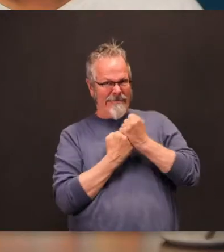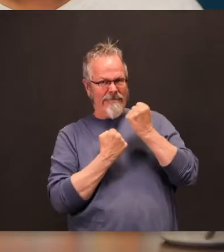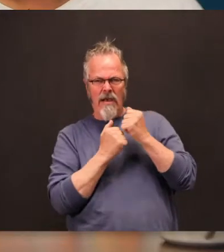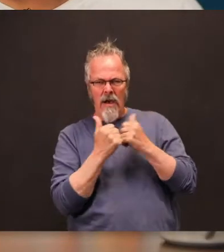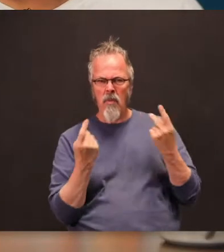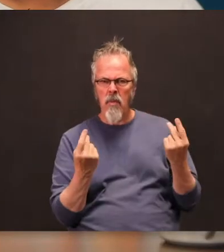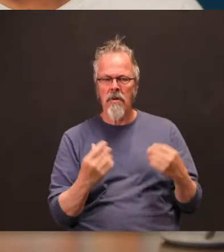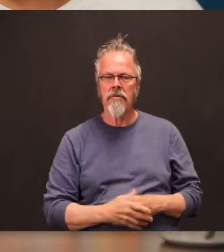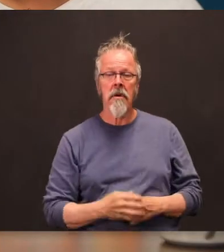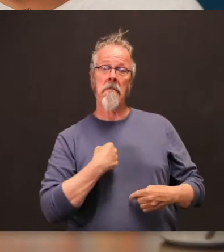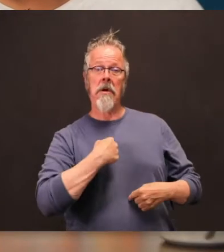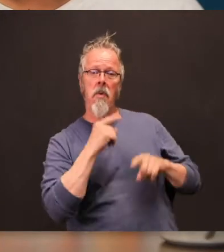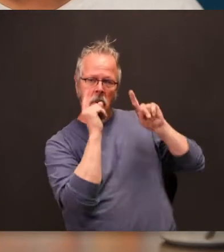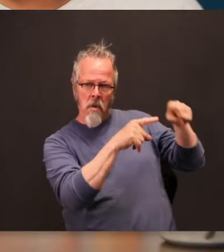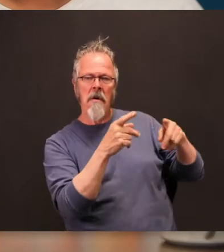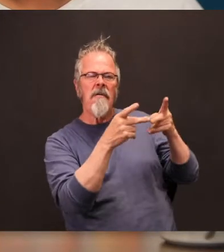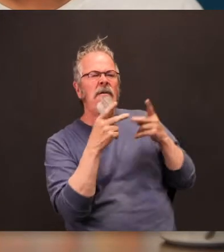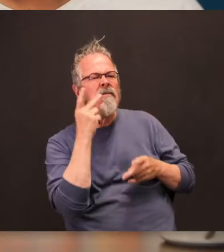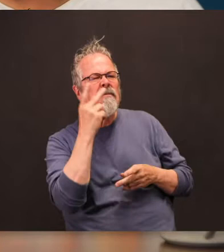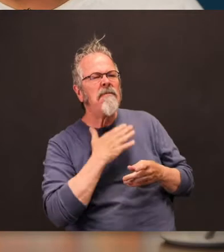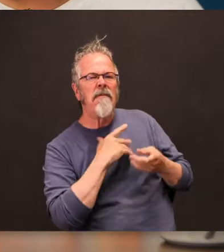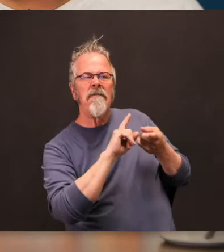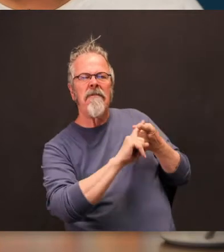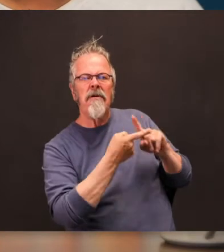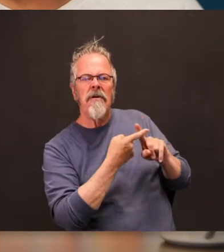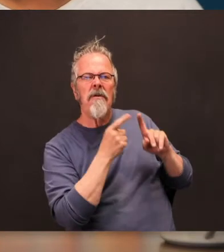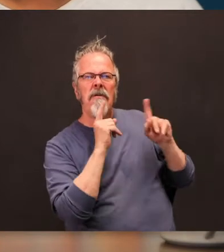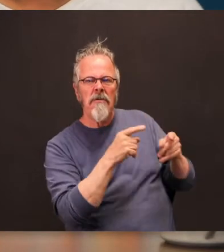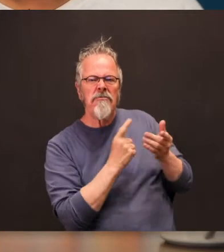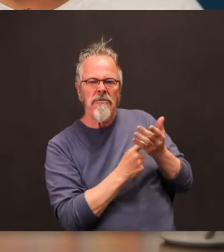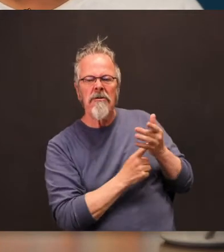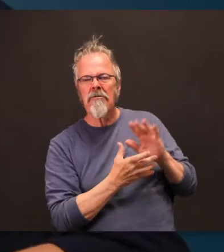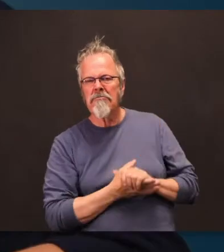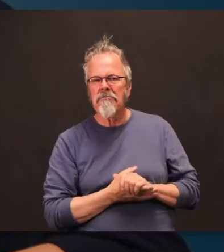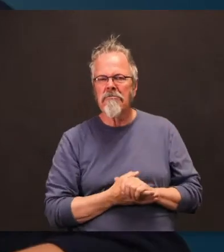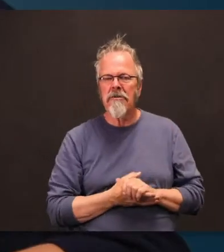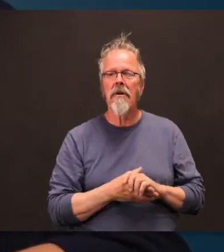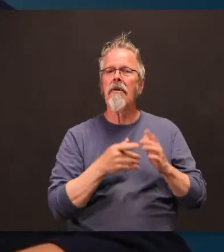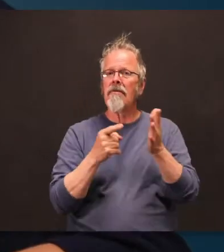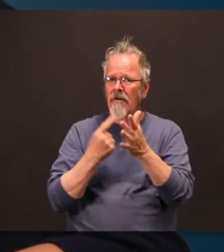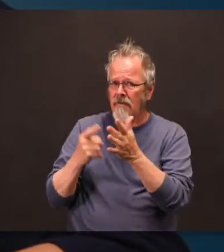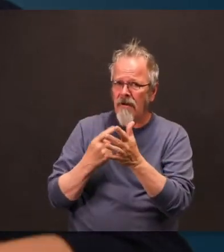I go to places where I see my friends, and I go and ask them. Sometimes counselors,